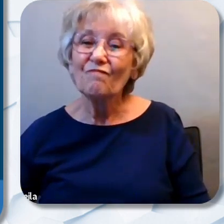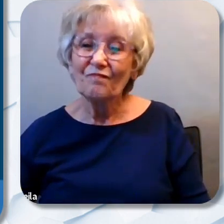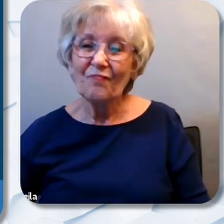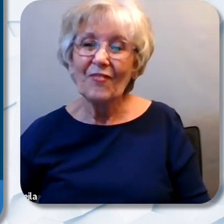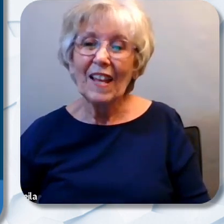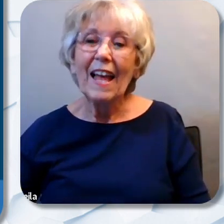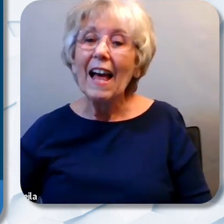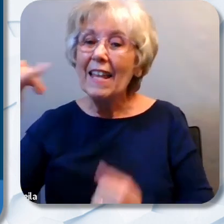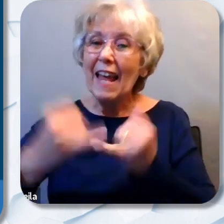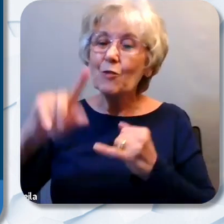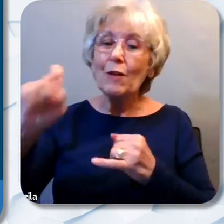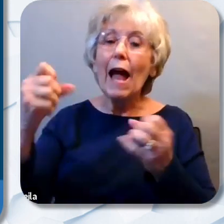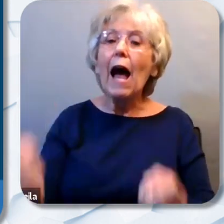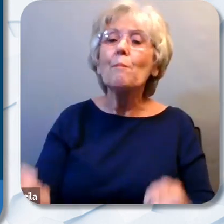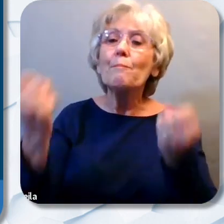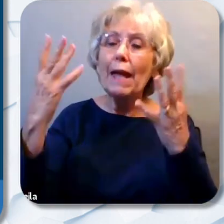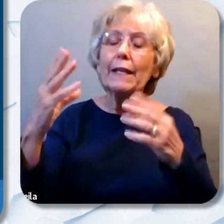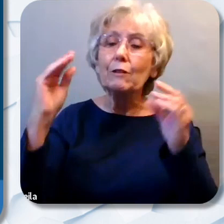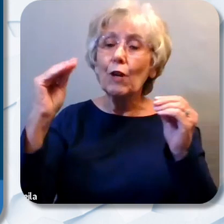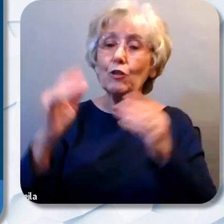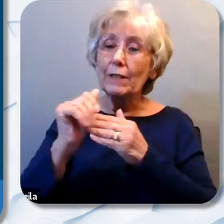many of your instructional leaders have expertise in working with young children.